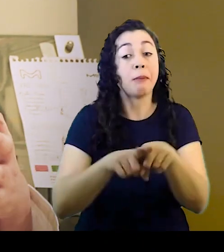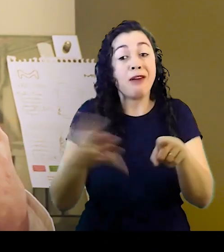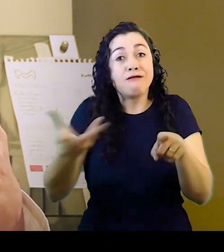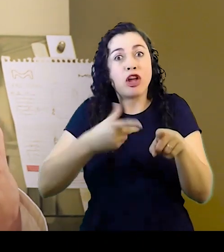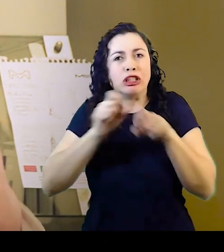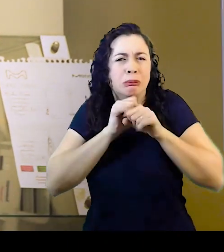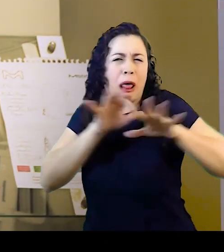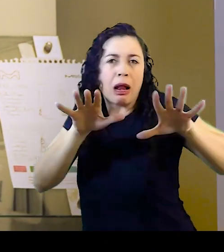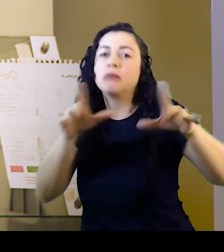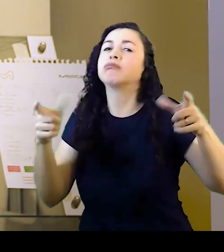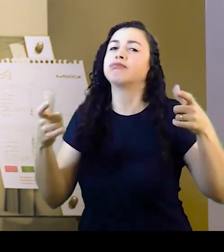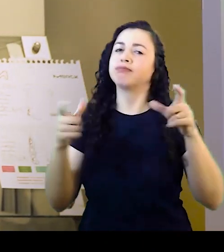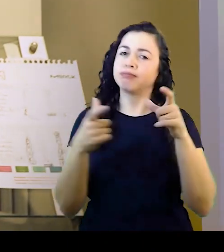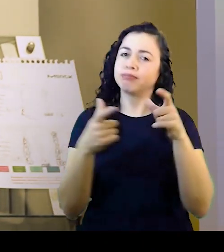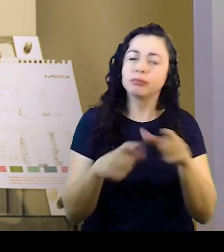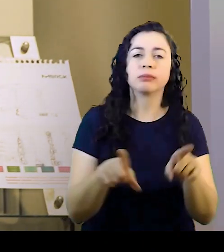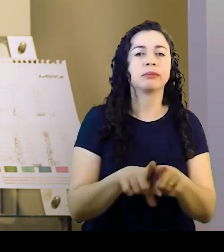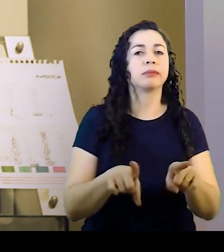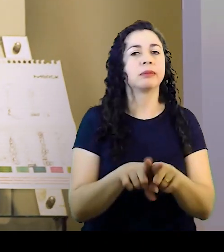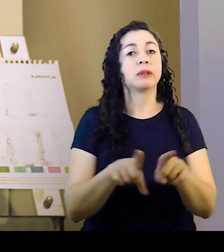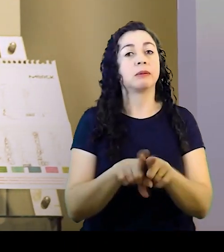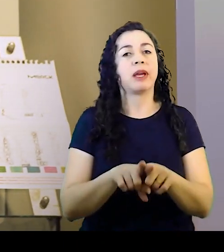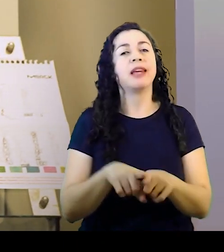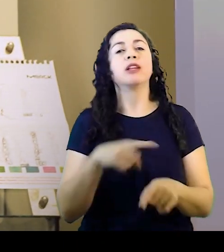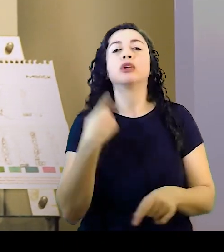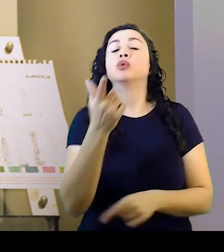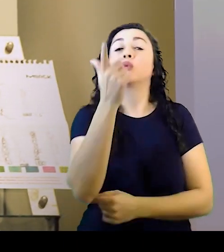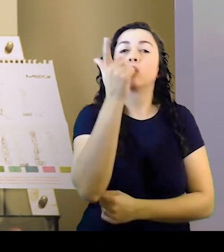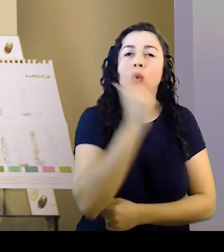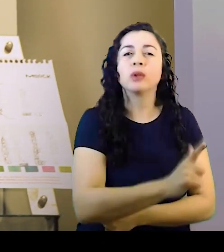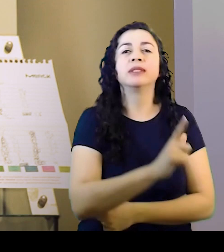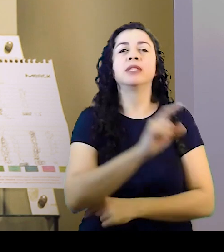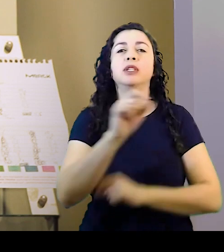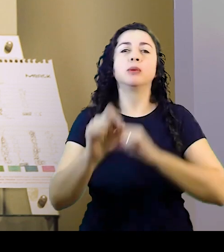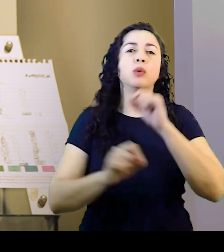with which this virus spreads, and to be able to intervene especially in severe cases,